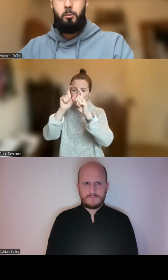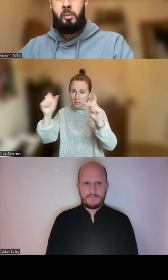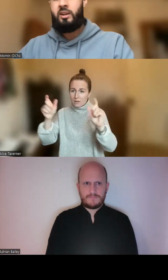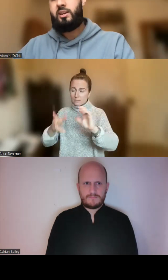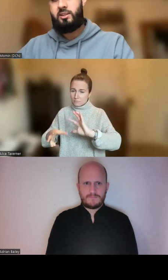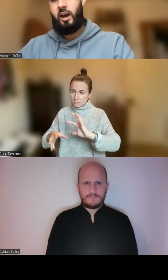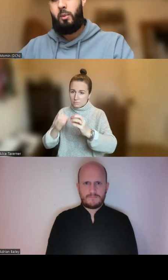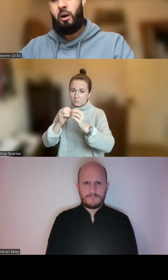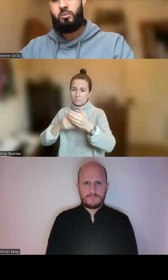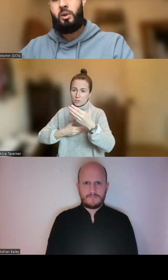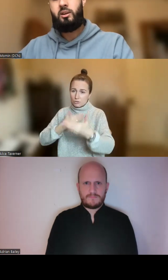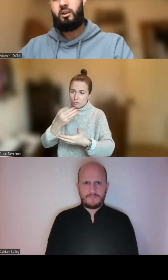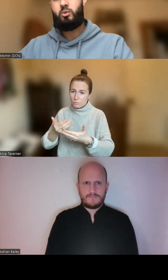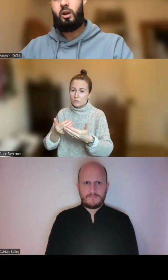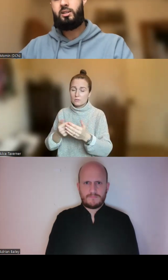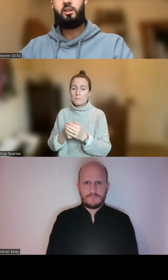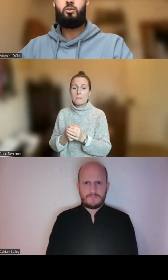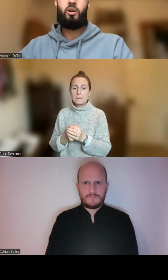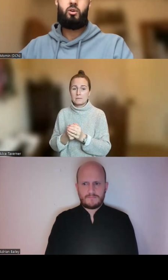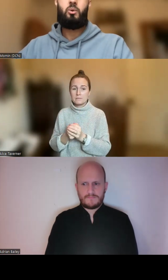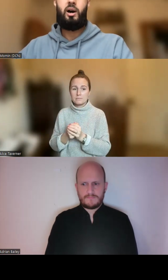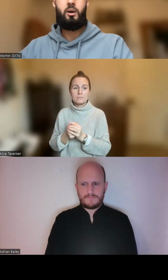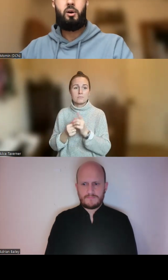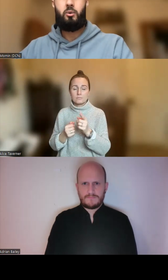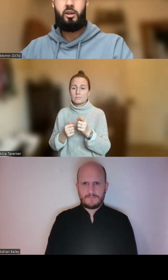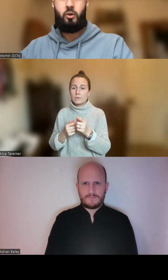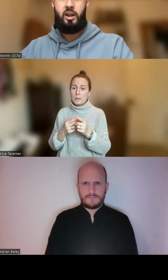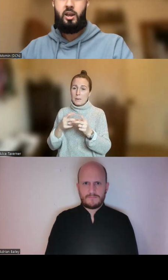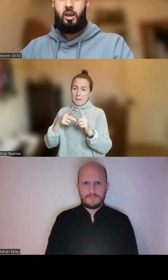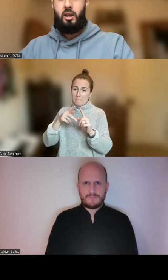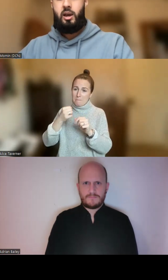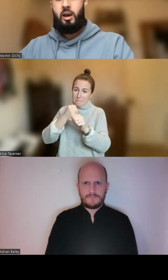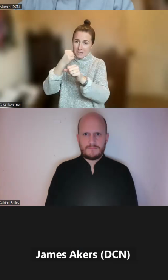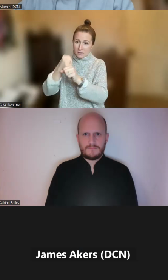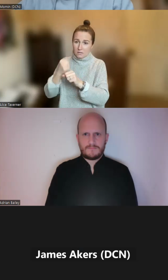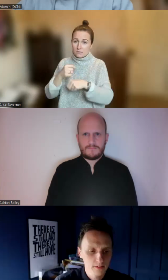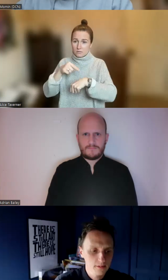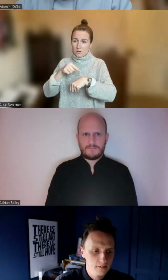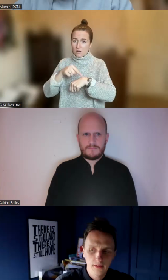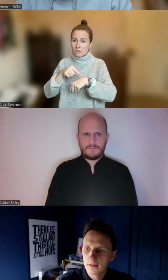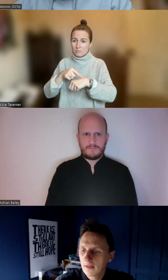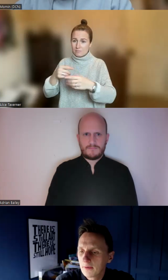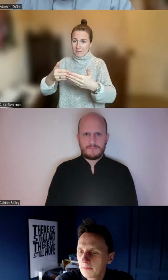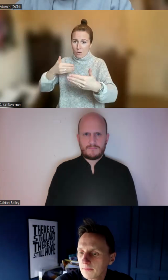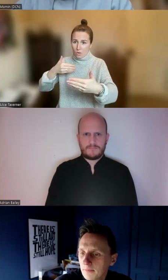Maintenance time, how much maintenance would I say you want to require per week. Sometimes people don't maintain them at all--